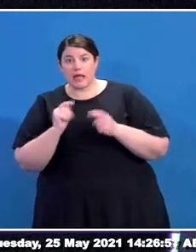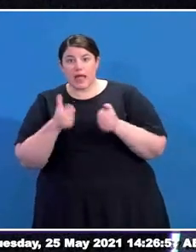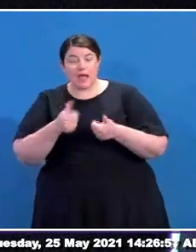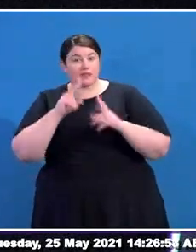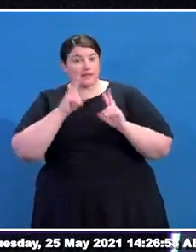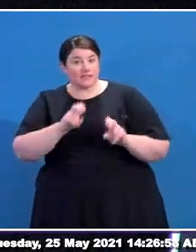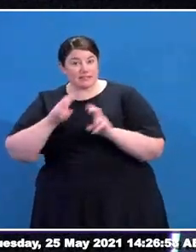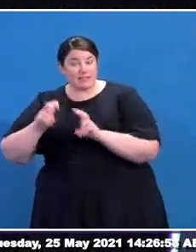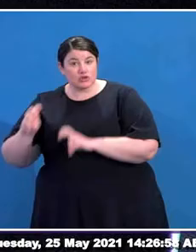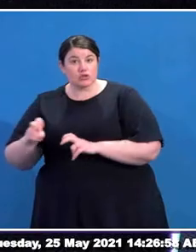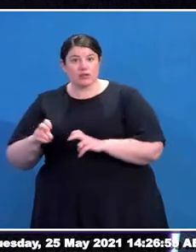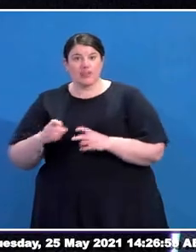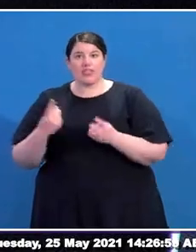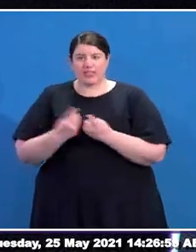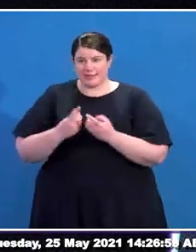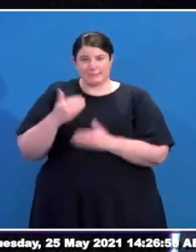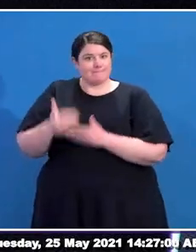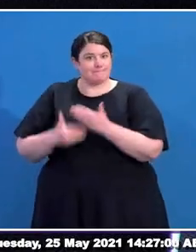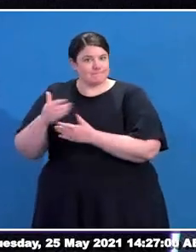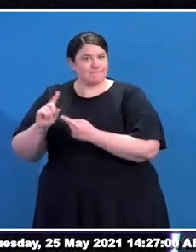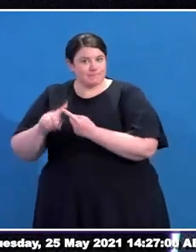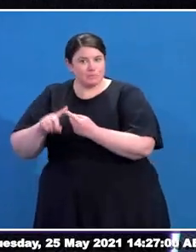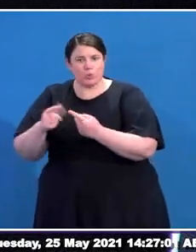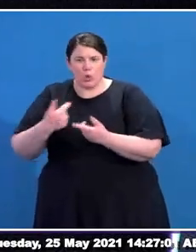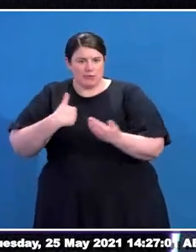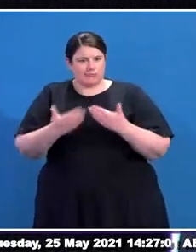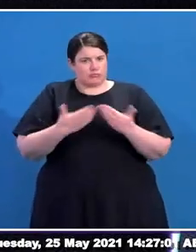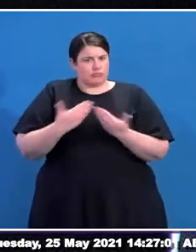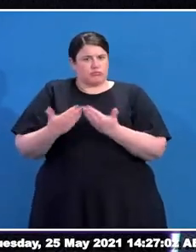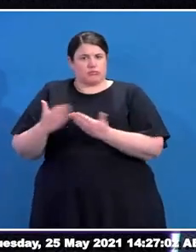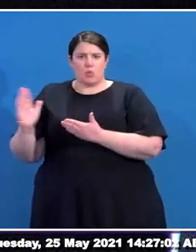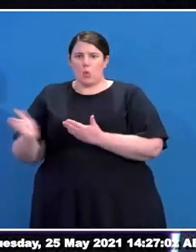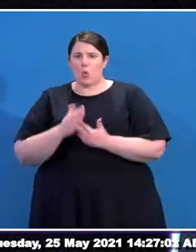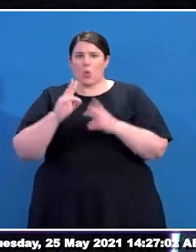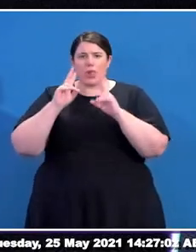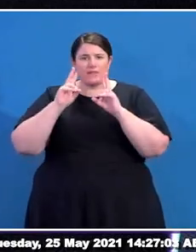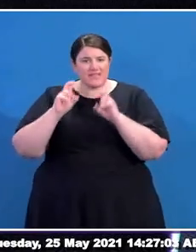But things were moving along, so I coordinated all the investigations and